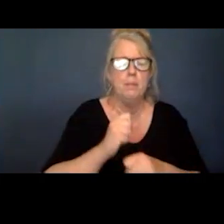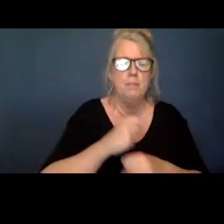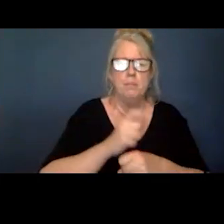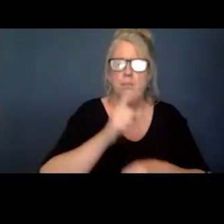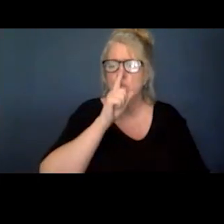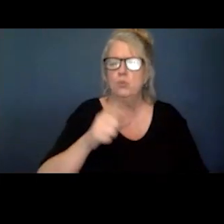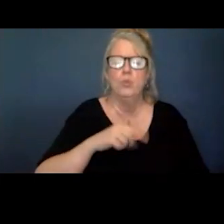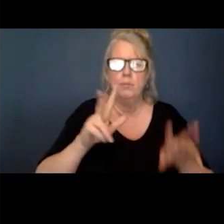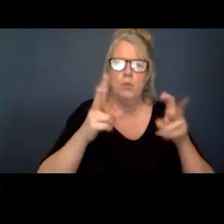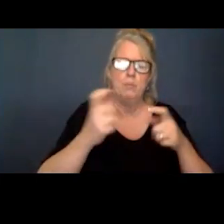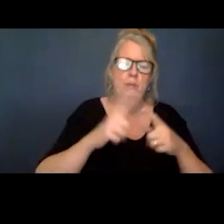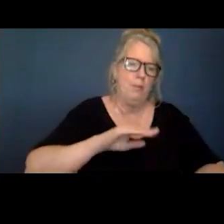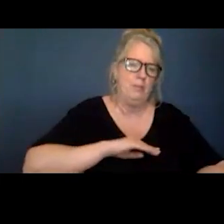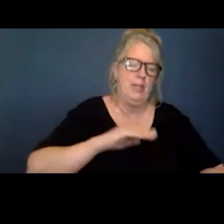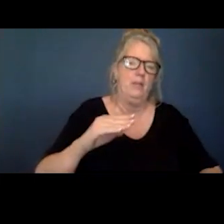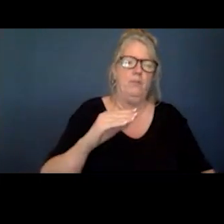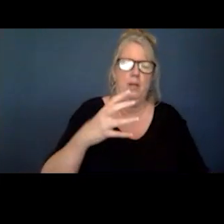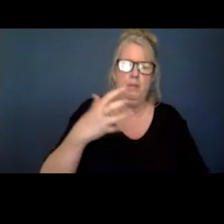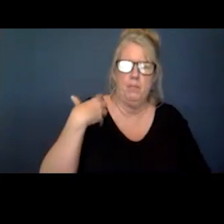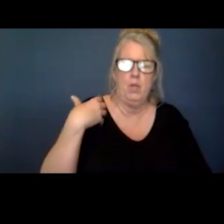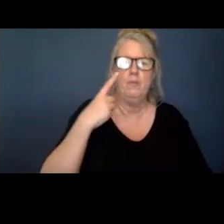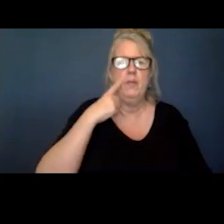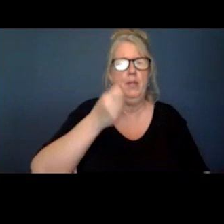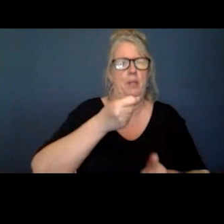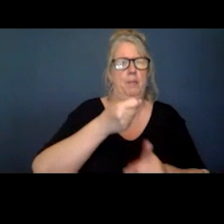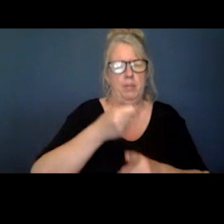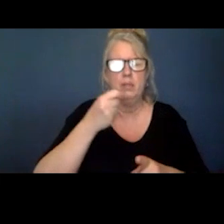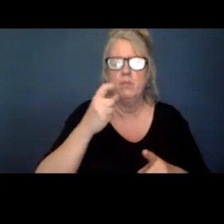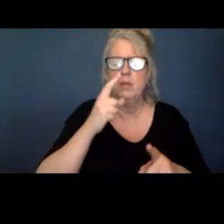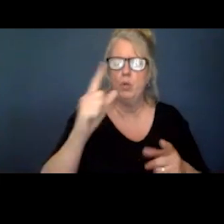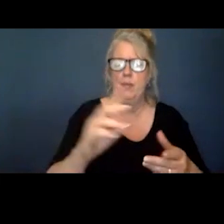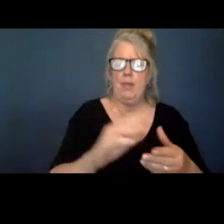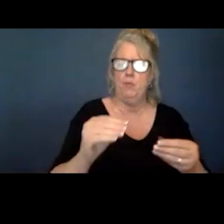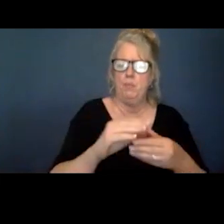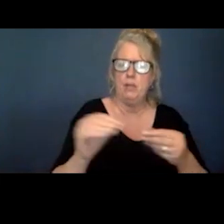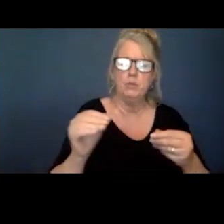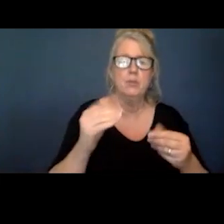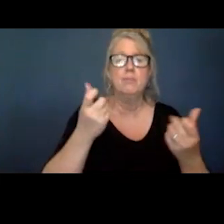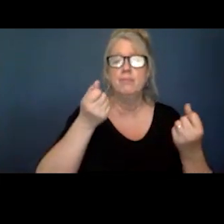from satisfied employers as impactful business to business messaging. These do not need to be long,